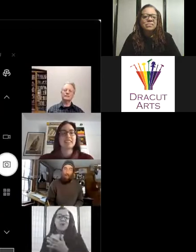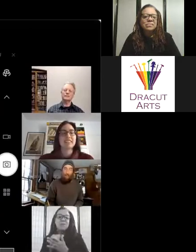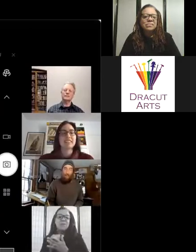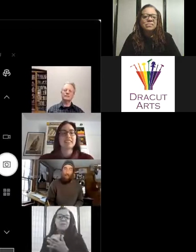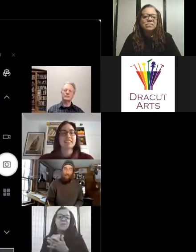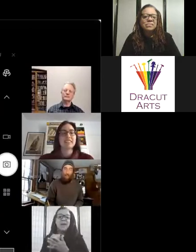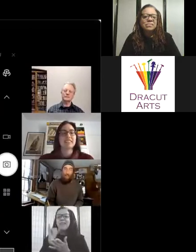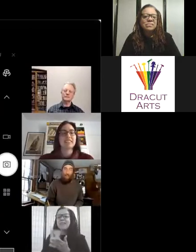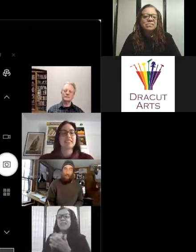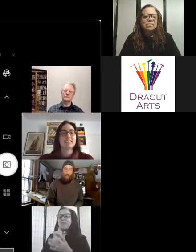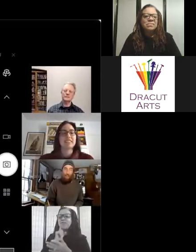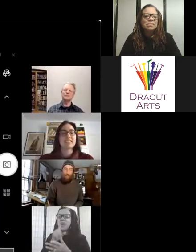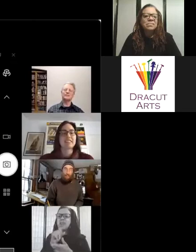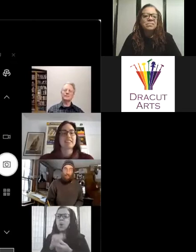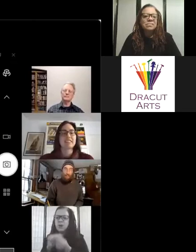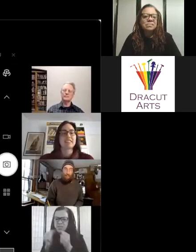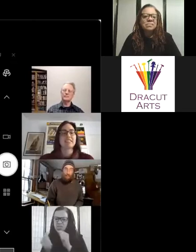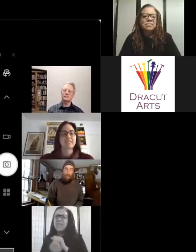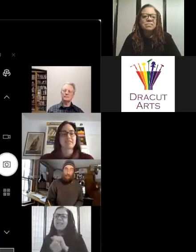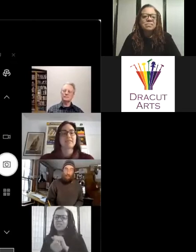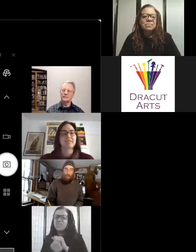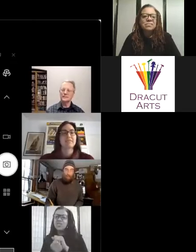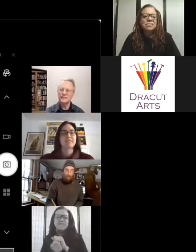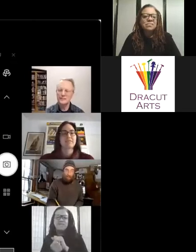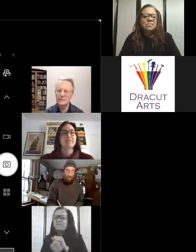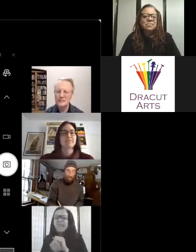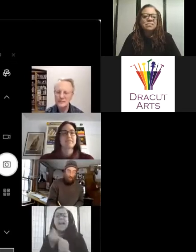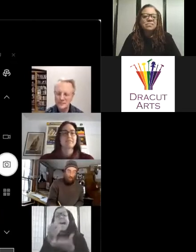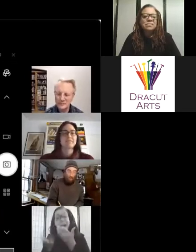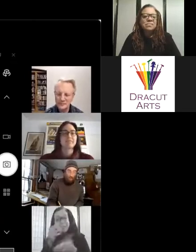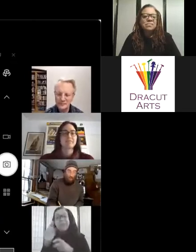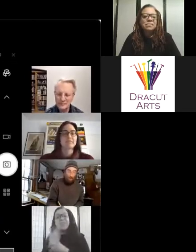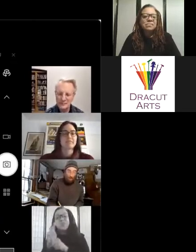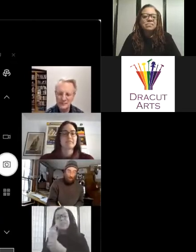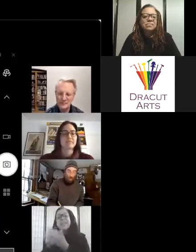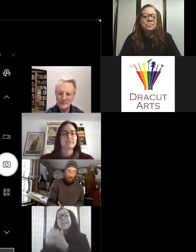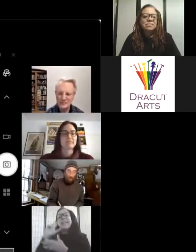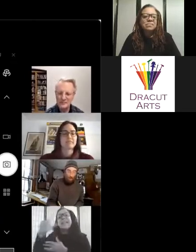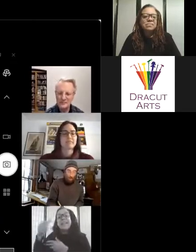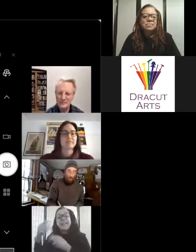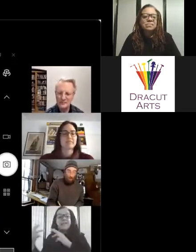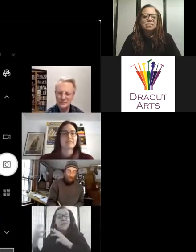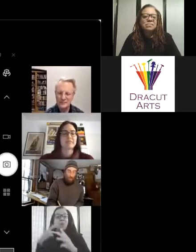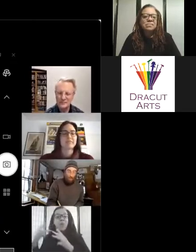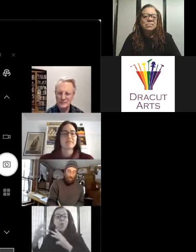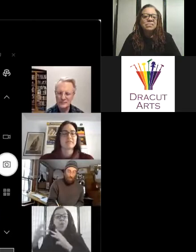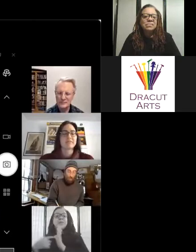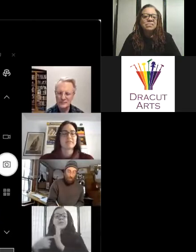gonna change how he looks! That's a tool I might use at some point in the war, to show how things are changing.